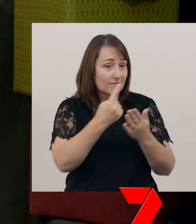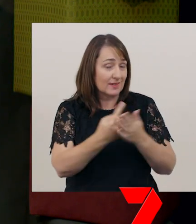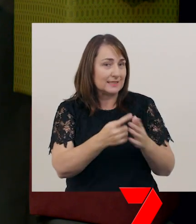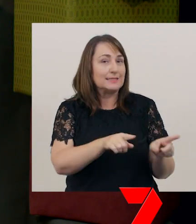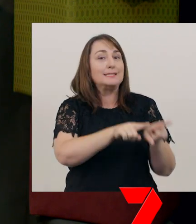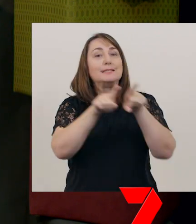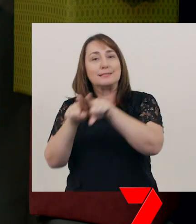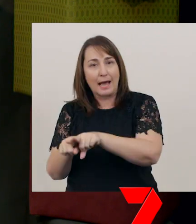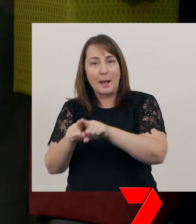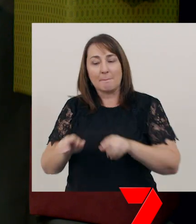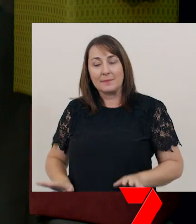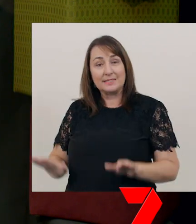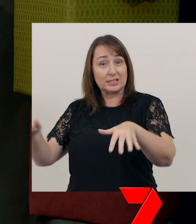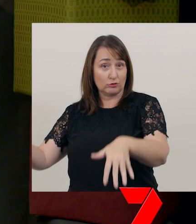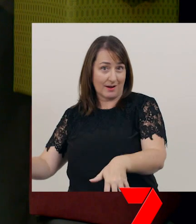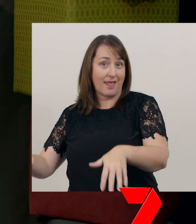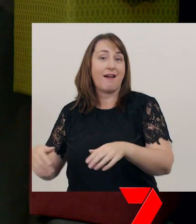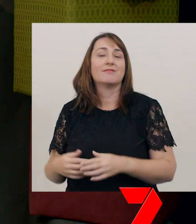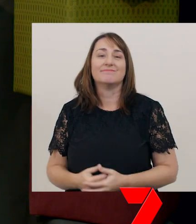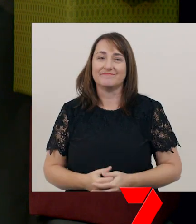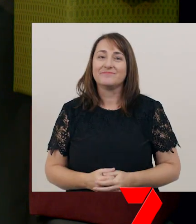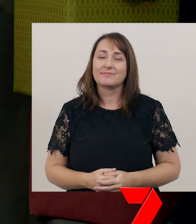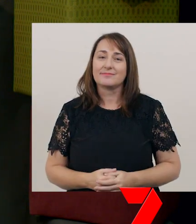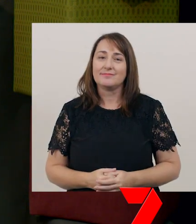as events and characters in the fairy tale of “Cinderella’.